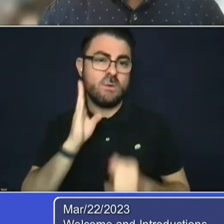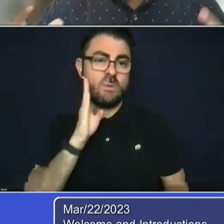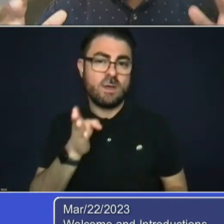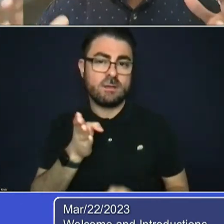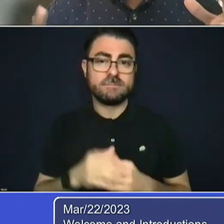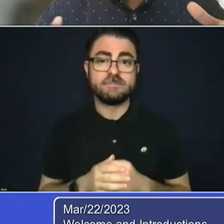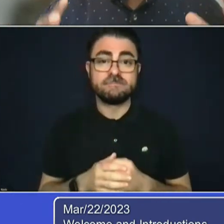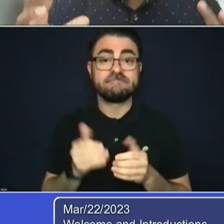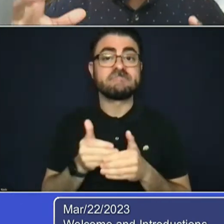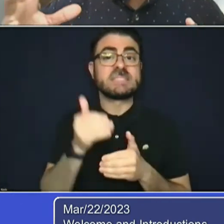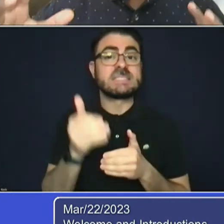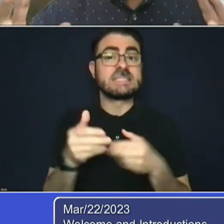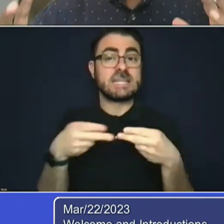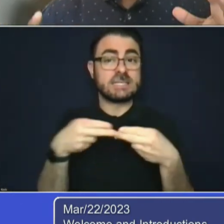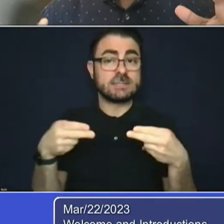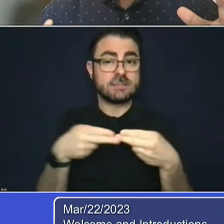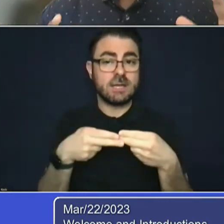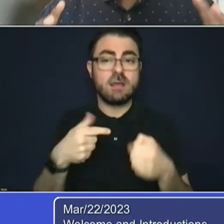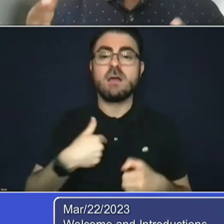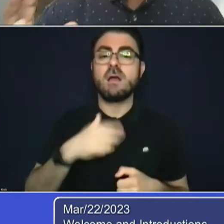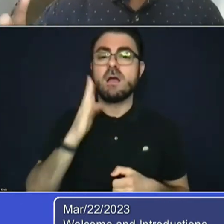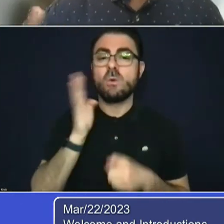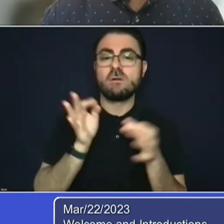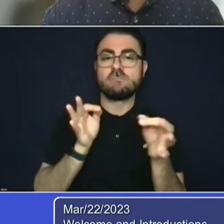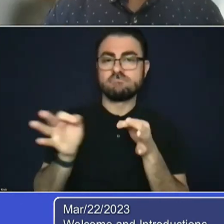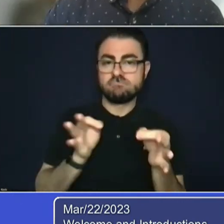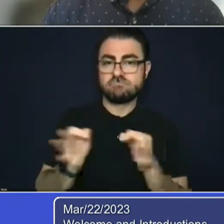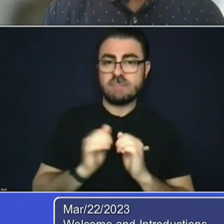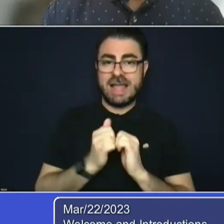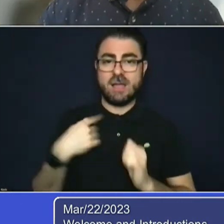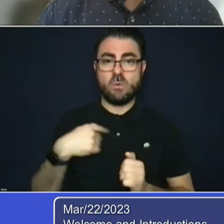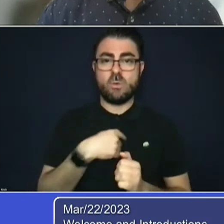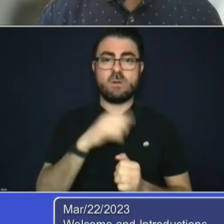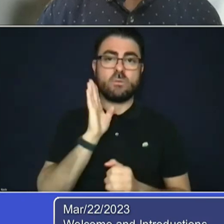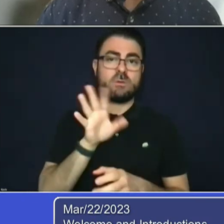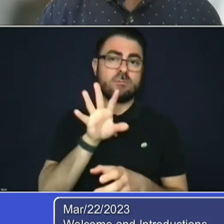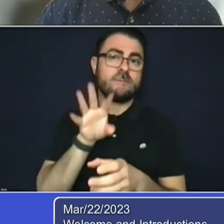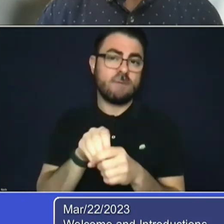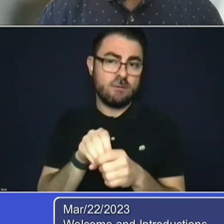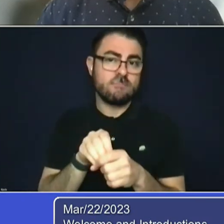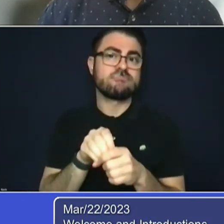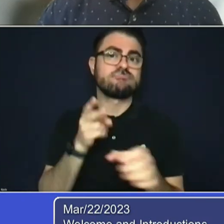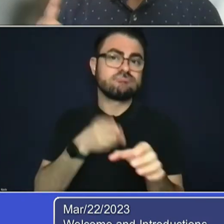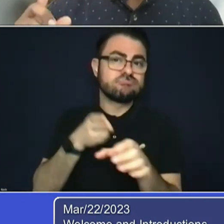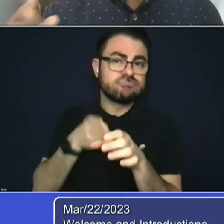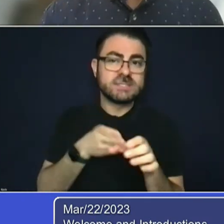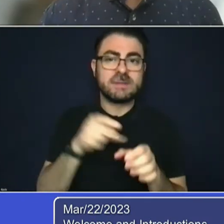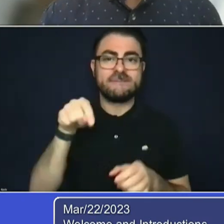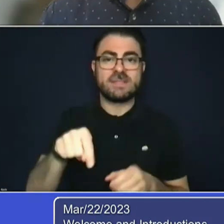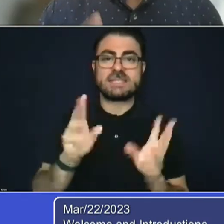AND THEN WE'LL COME BACK AND CLOSE THIS OFF AND HAVE Q&A. IN THE NEXT SLIDE, I'M GOING TO